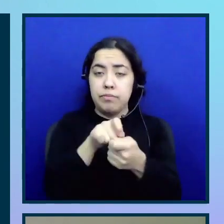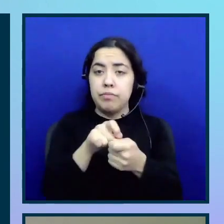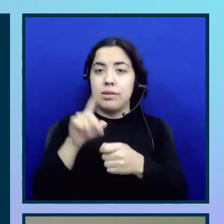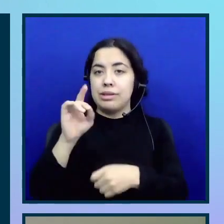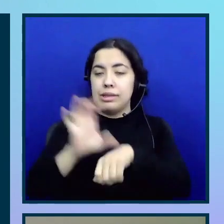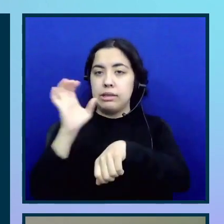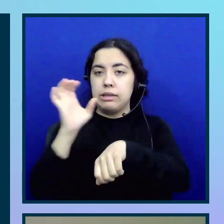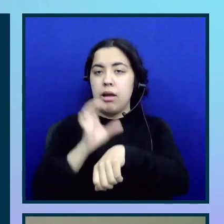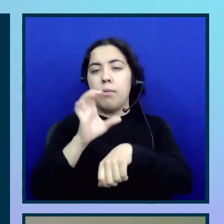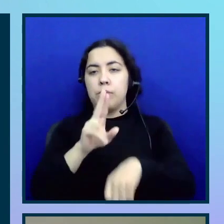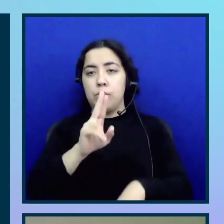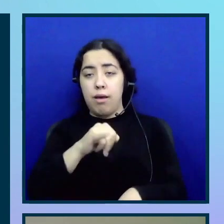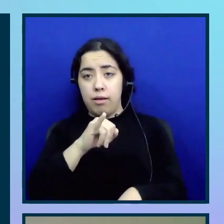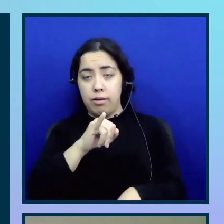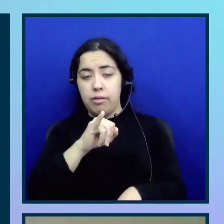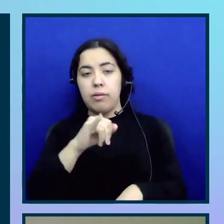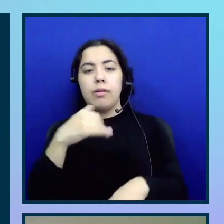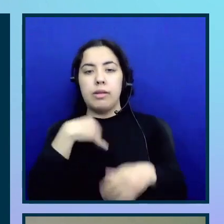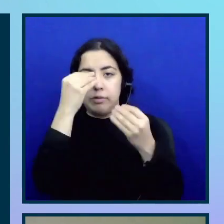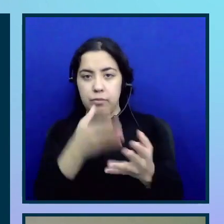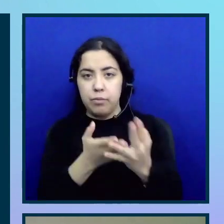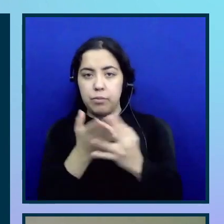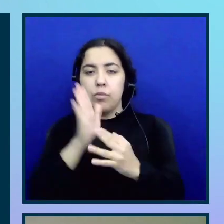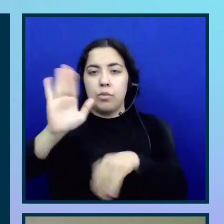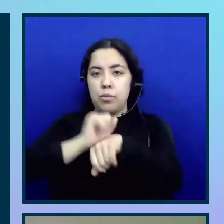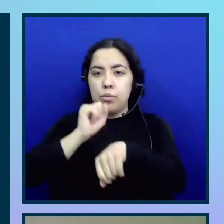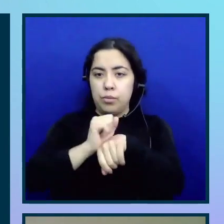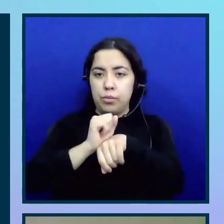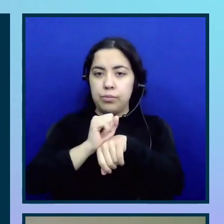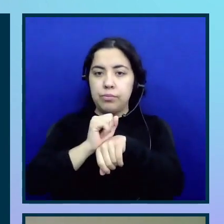by what they're working with, which is not always the same.